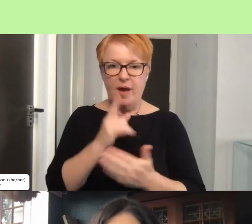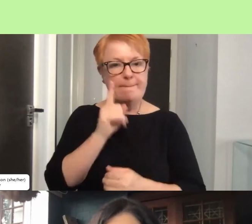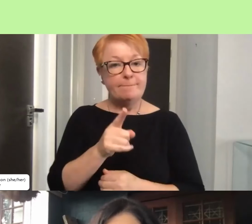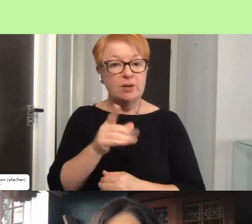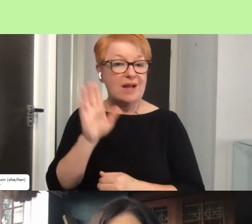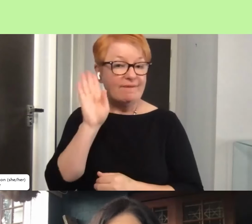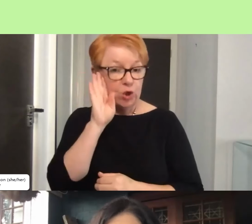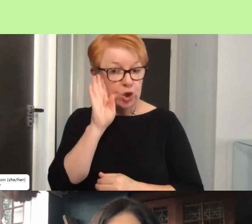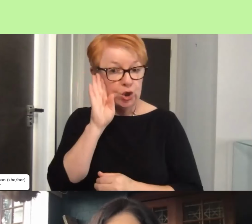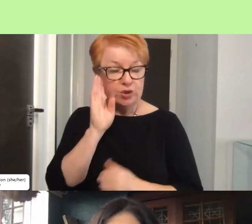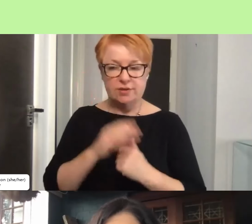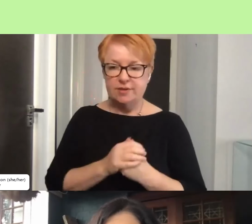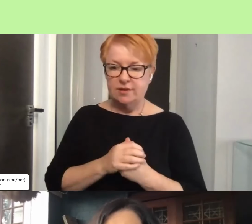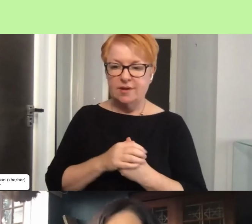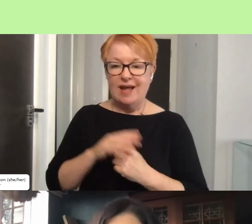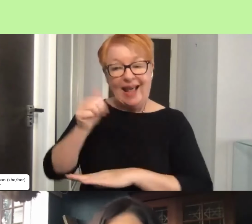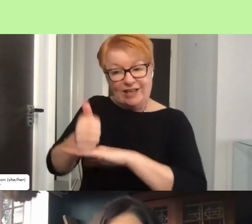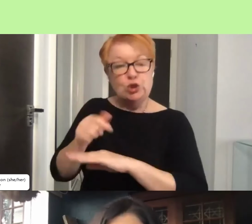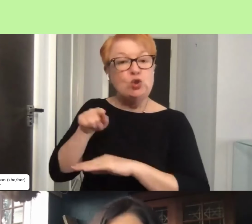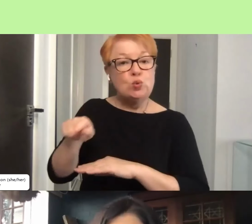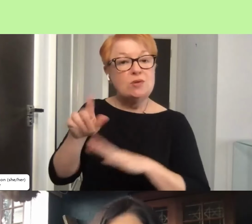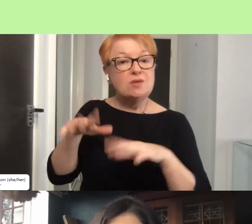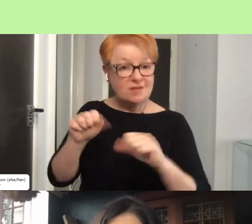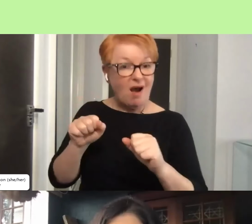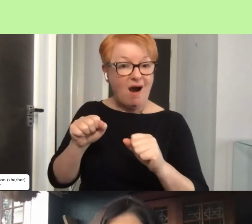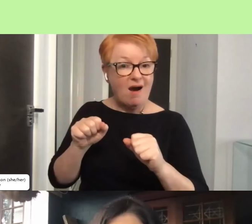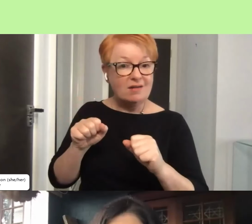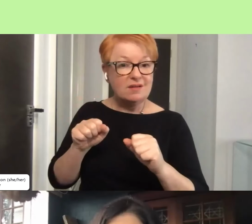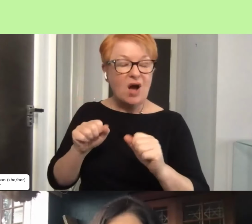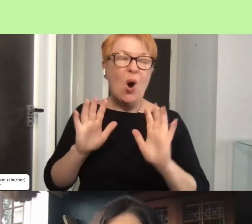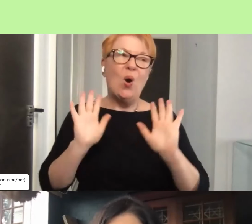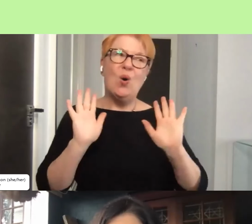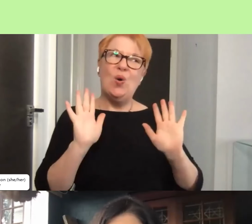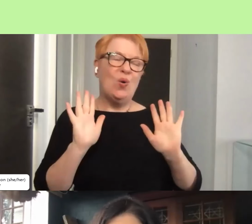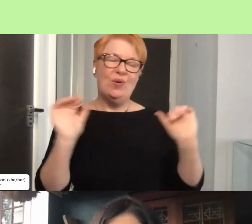they start the conversation by saying, they're limited to symbolical representation, and